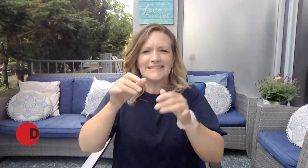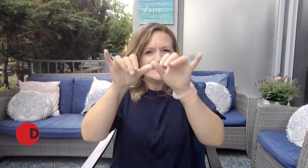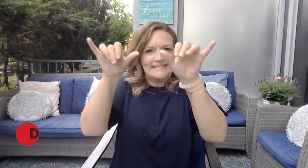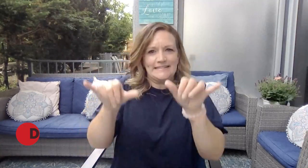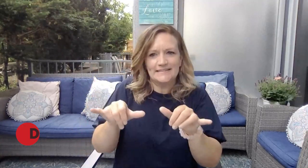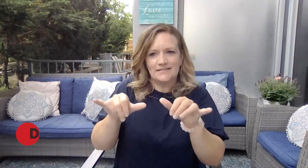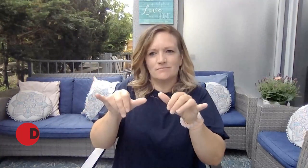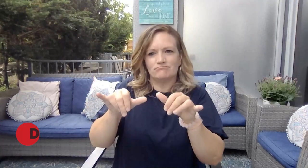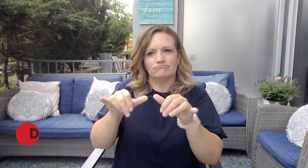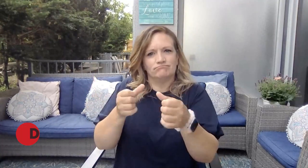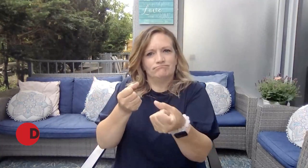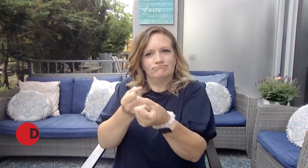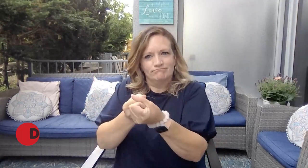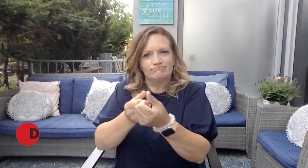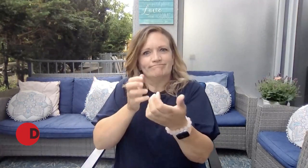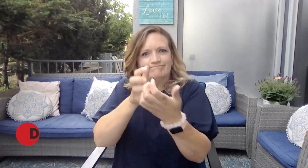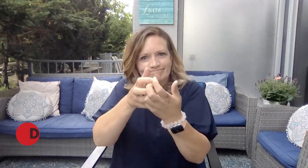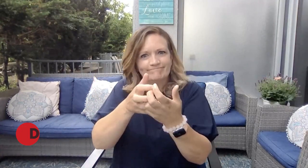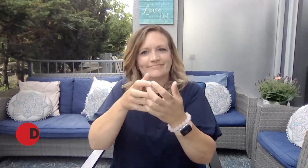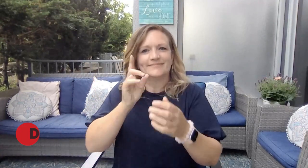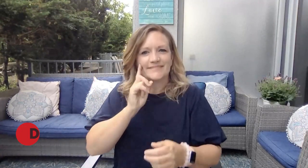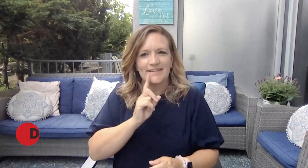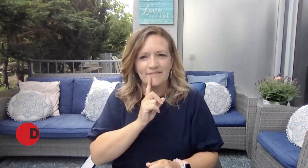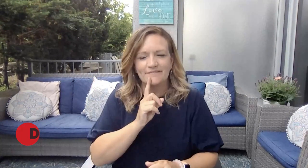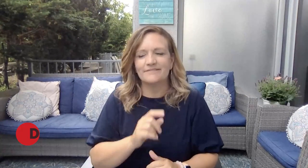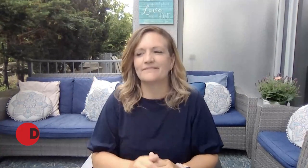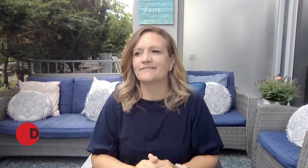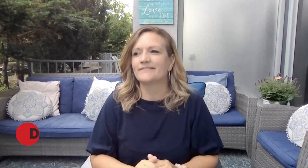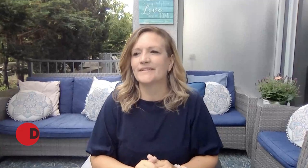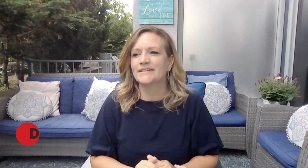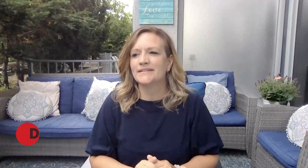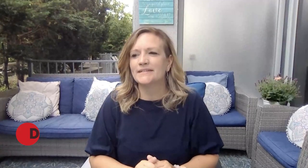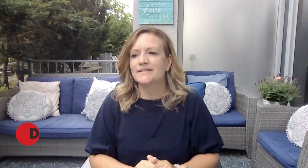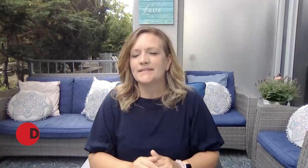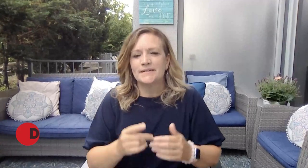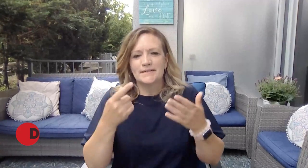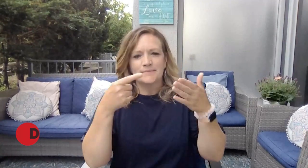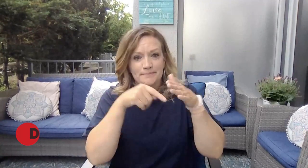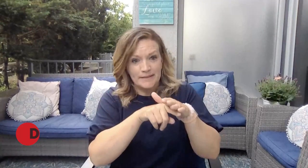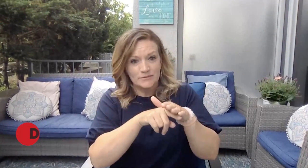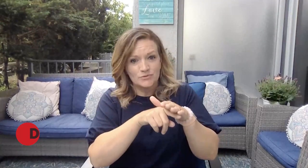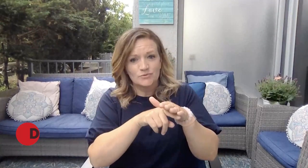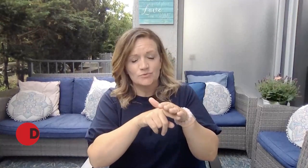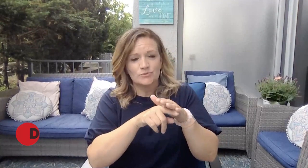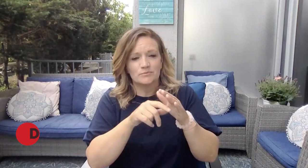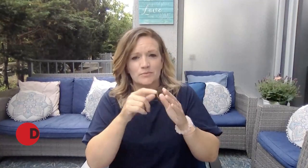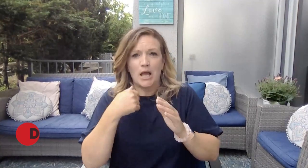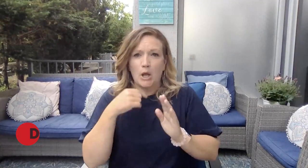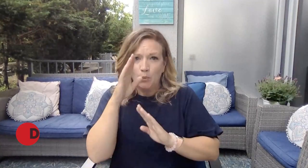and the system supporting Deaf people, he would blend in. With mainstreaming,